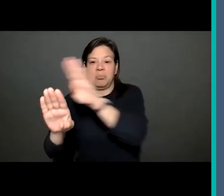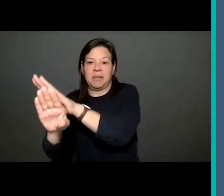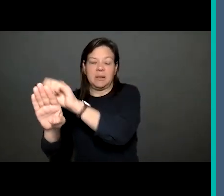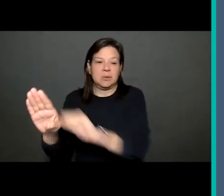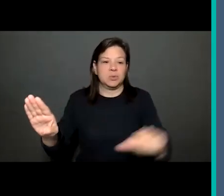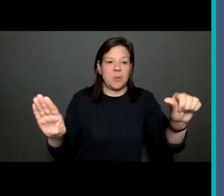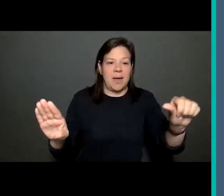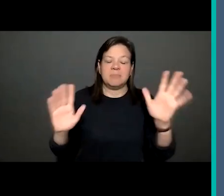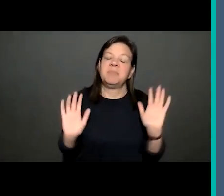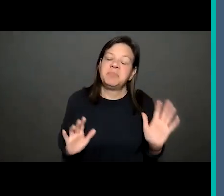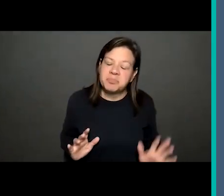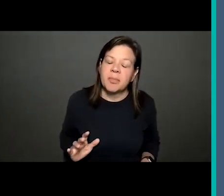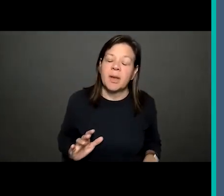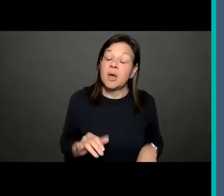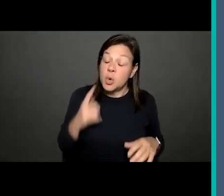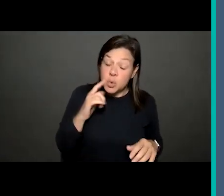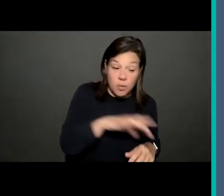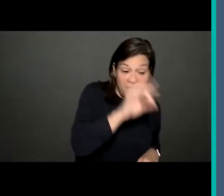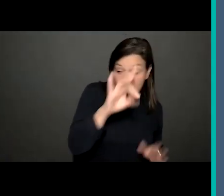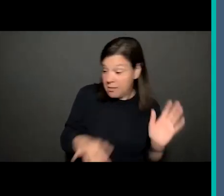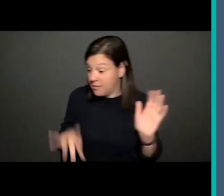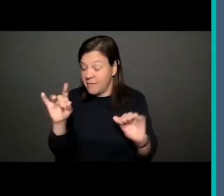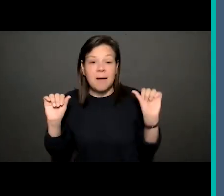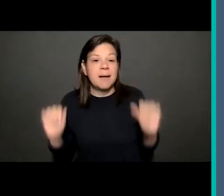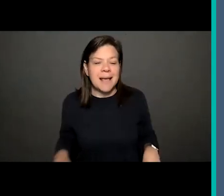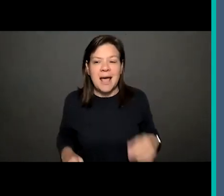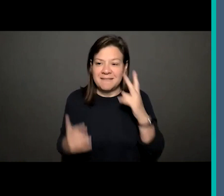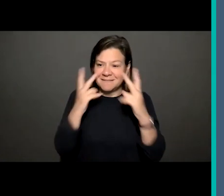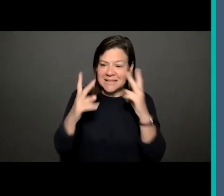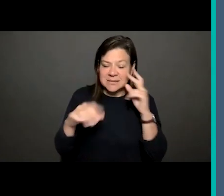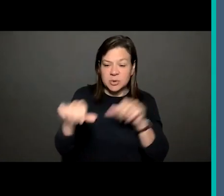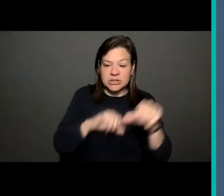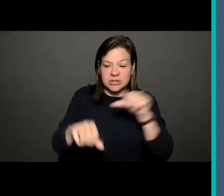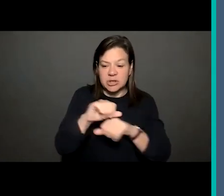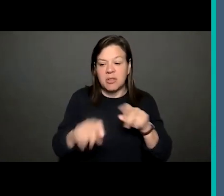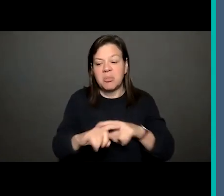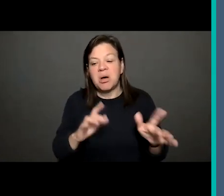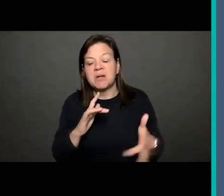AND YOU CAN FIND THE RECORDS AND VISUAL AND